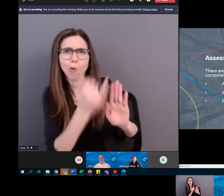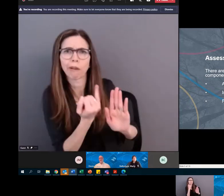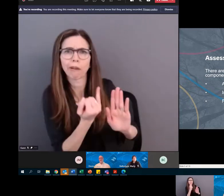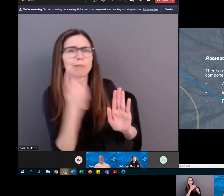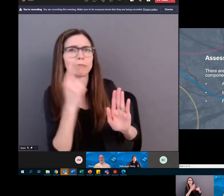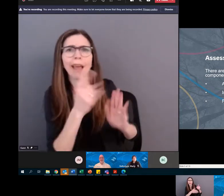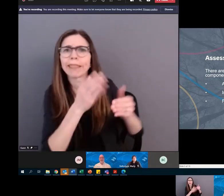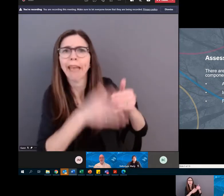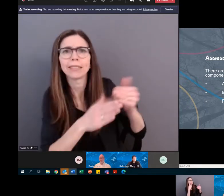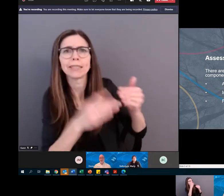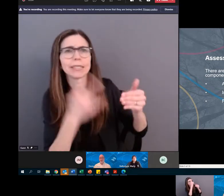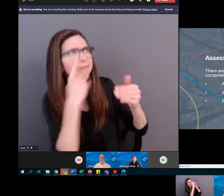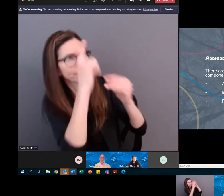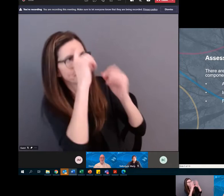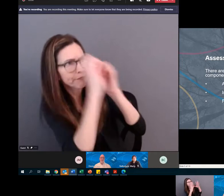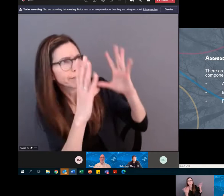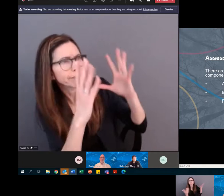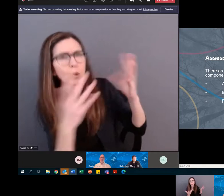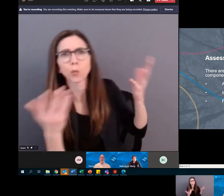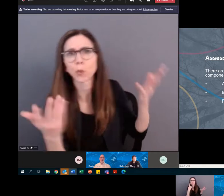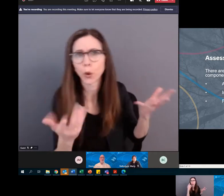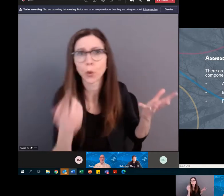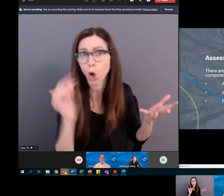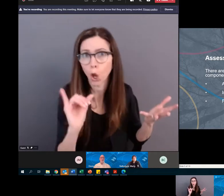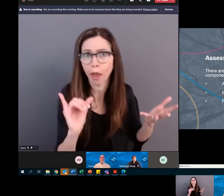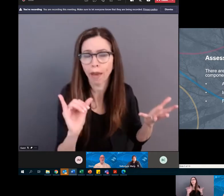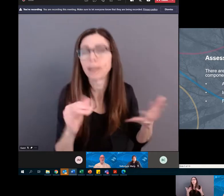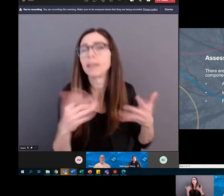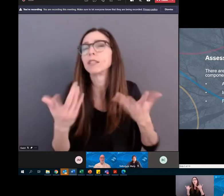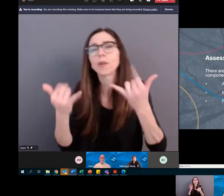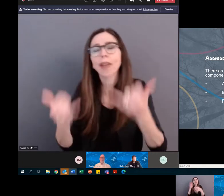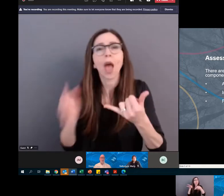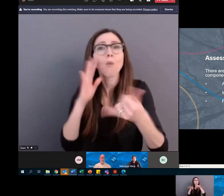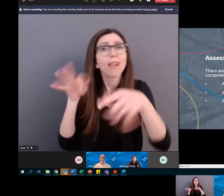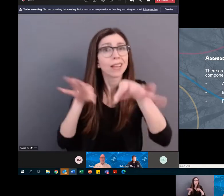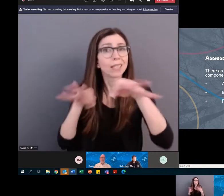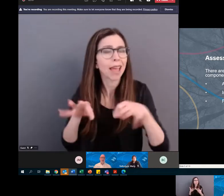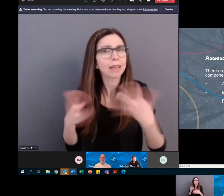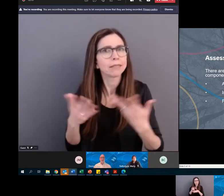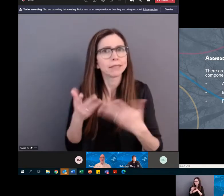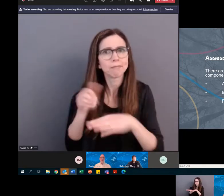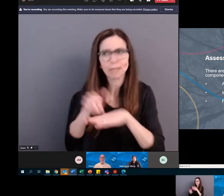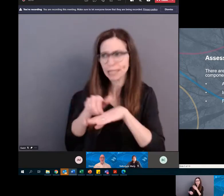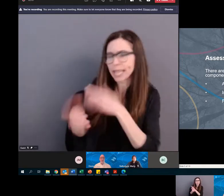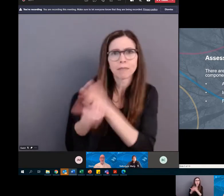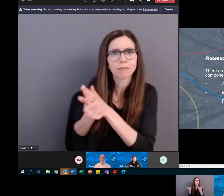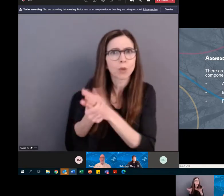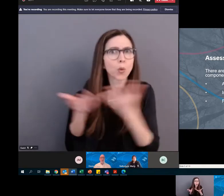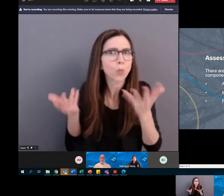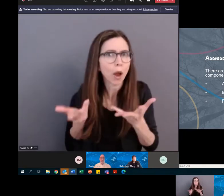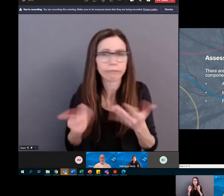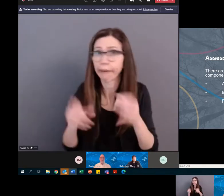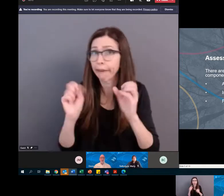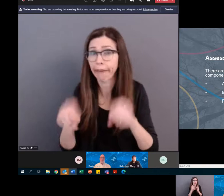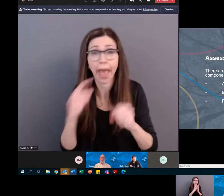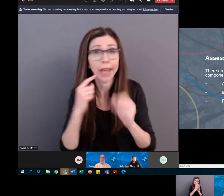material is written, visual or audio documentation of your creative work.